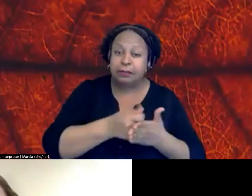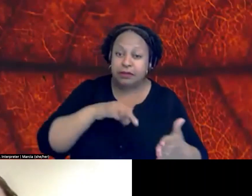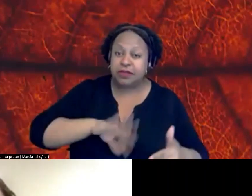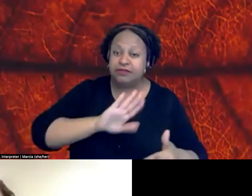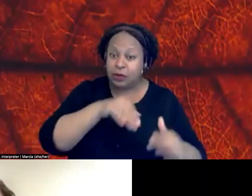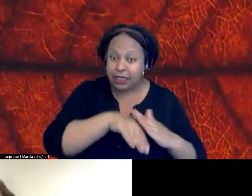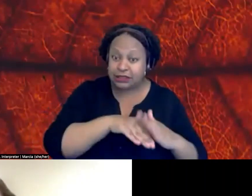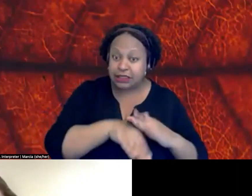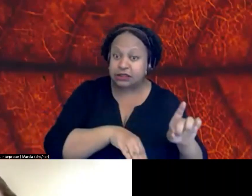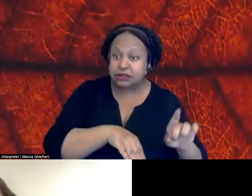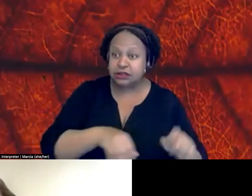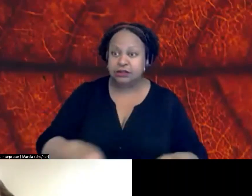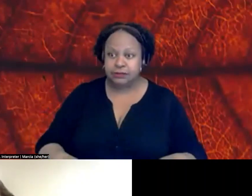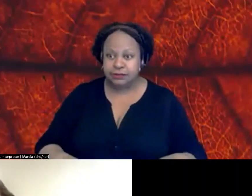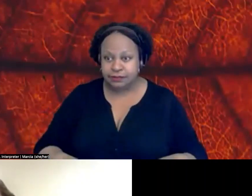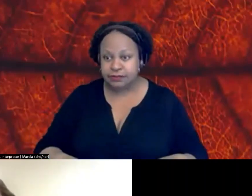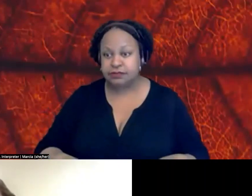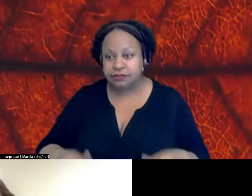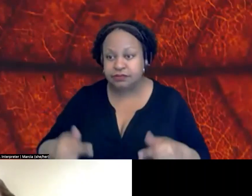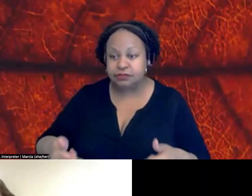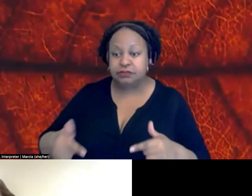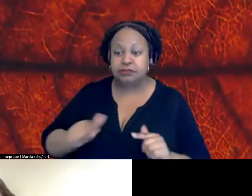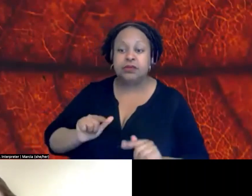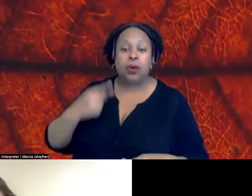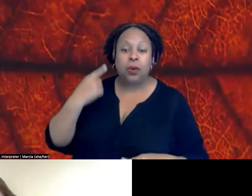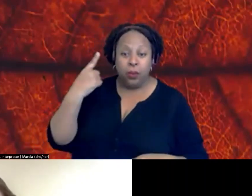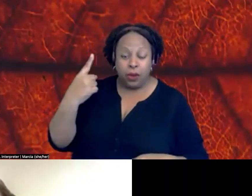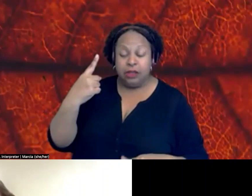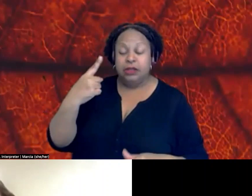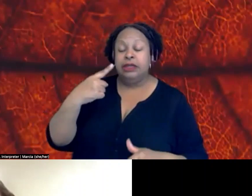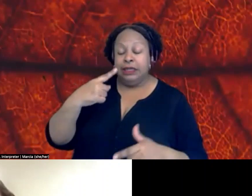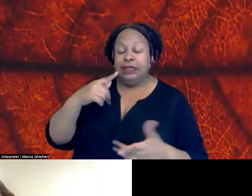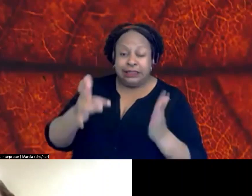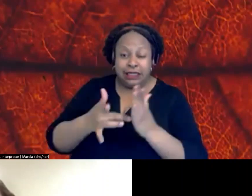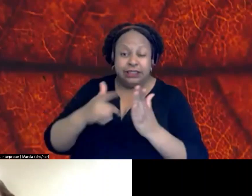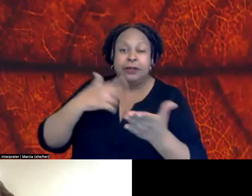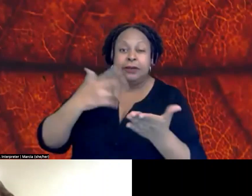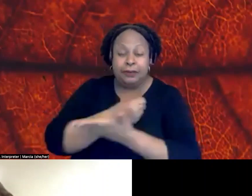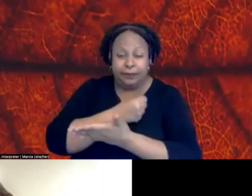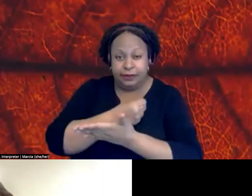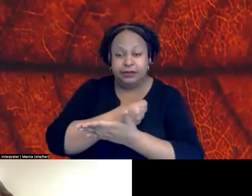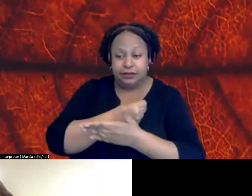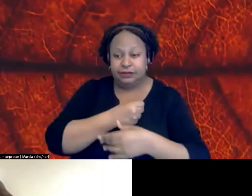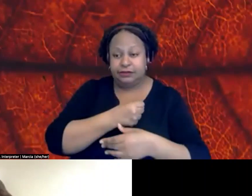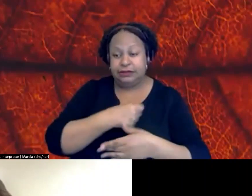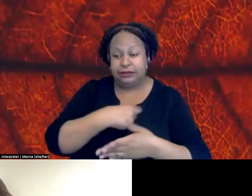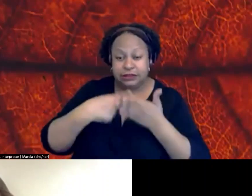So the one adaptive technology I want to capitalize on, in particular is the Roger Penn.